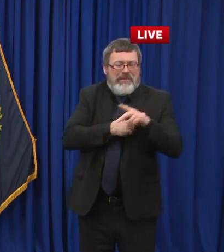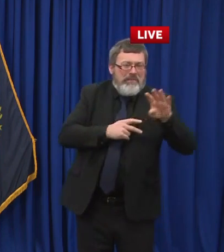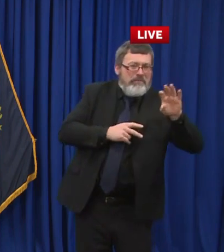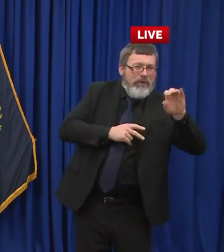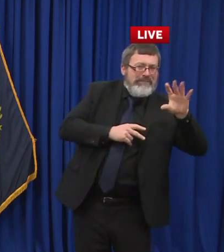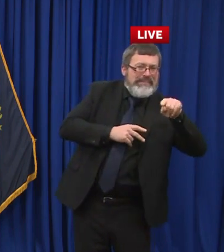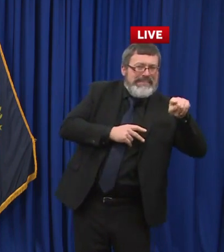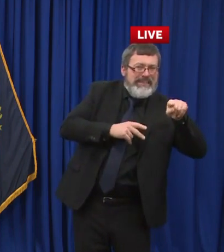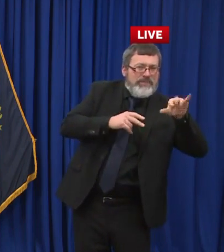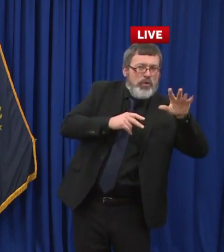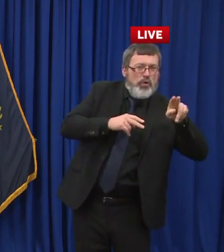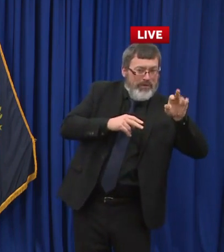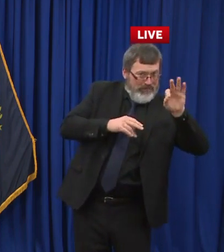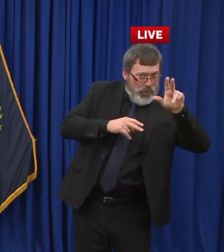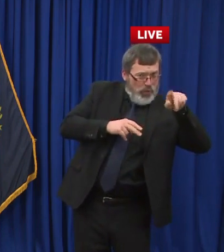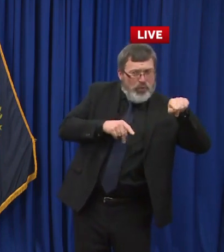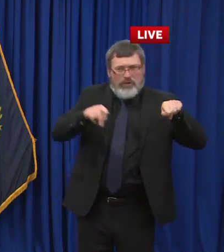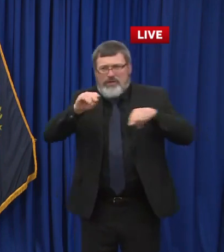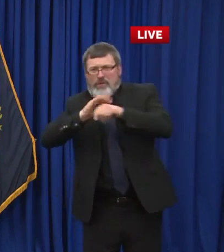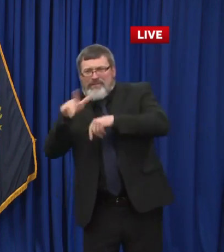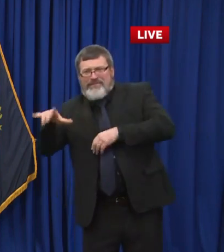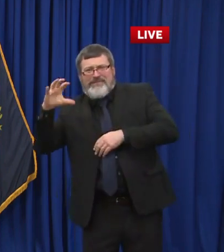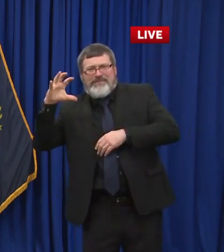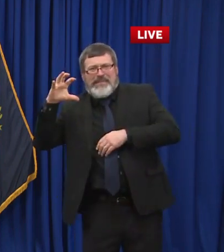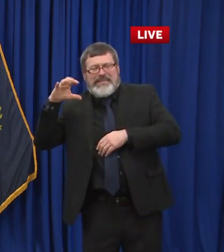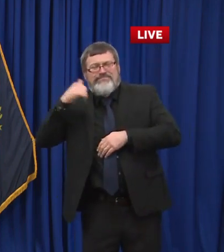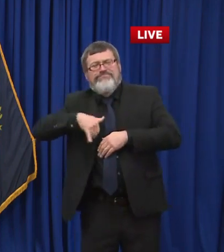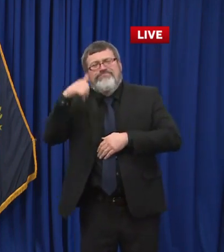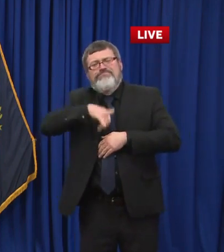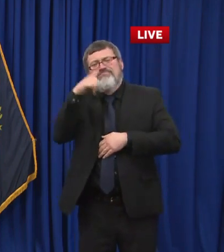HIGHER THAN THE NUMBER OF INFLUENZA DEATHS EACH YEAR.